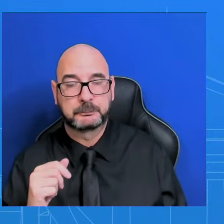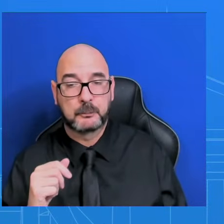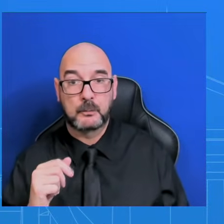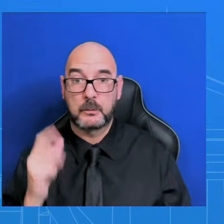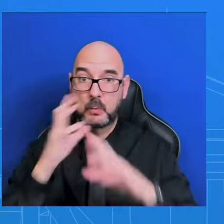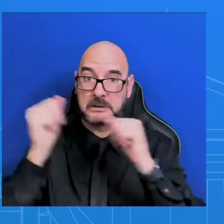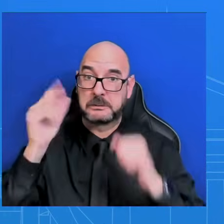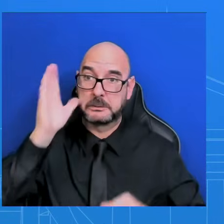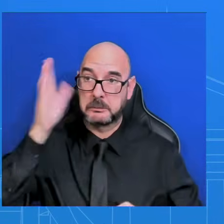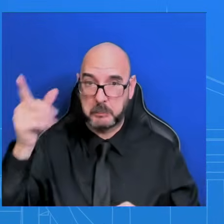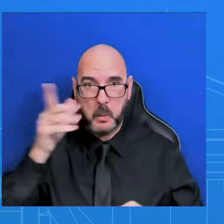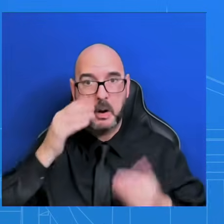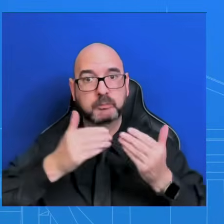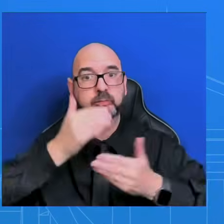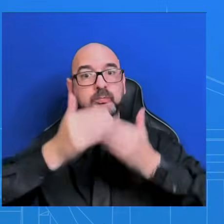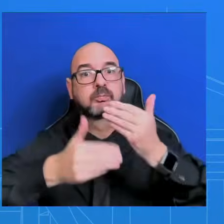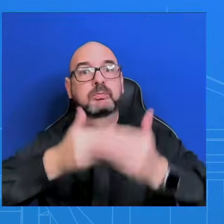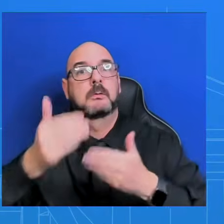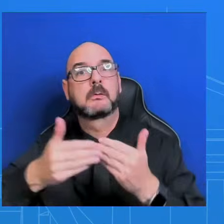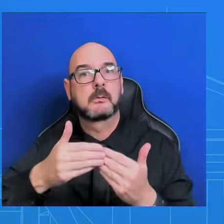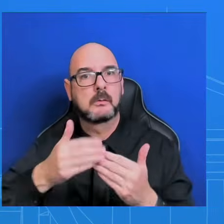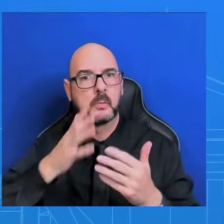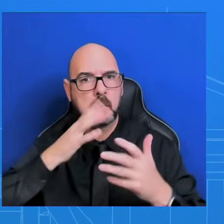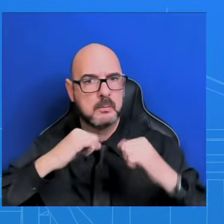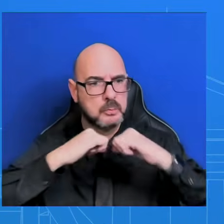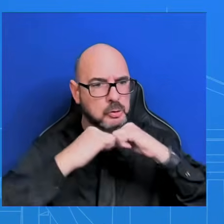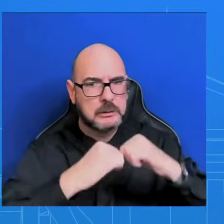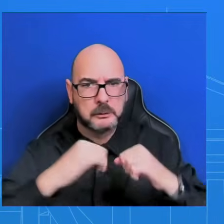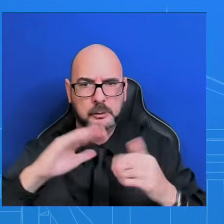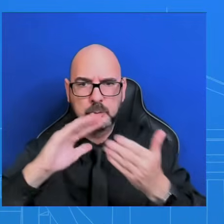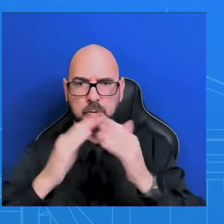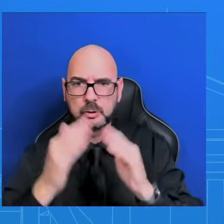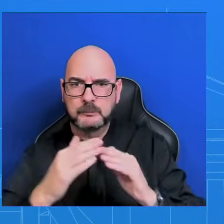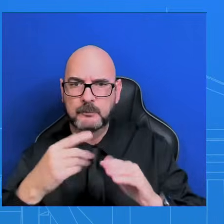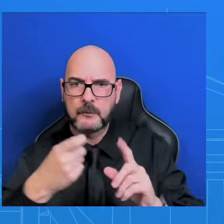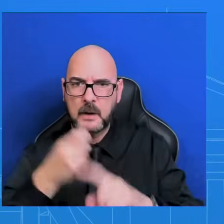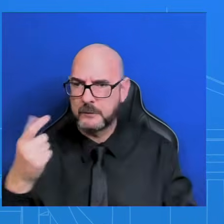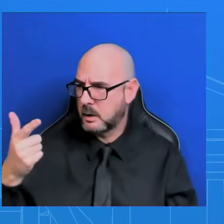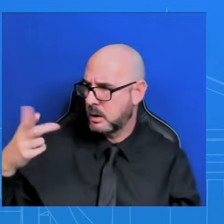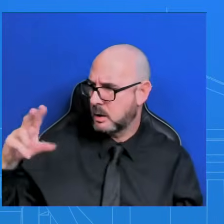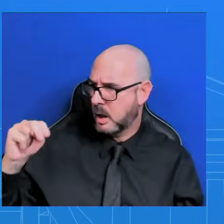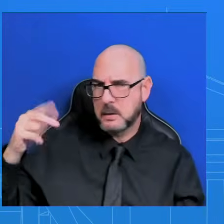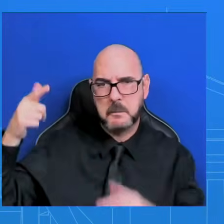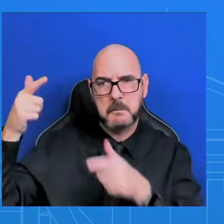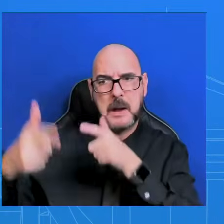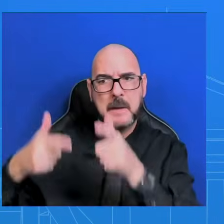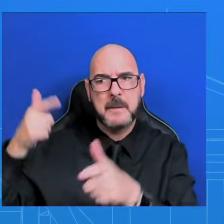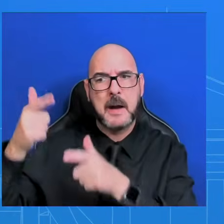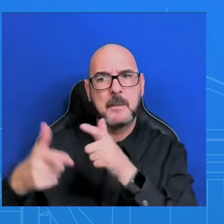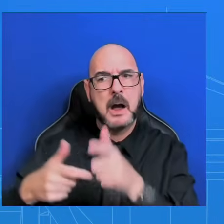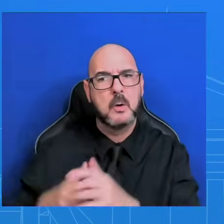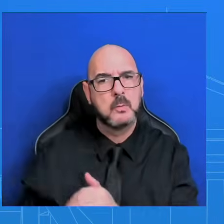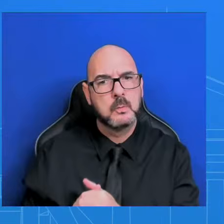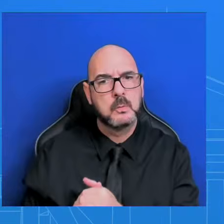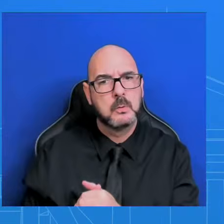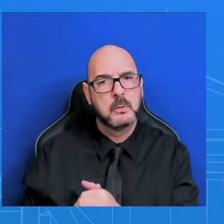to protect communities from gun violence, he's not going to stop to ask Congress to -- you know, to do something. You hear me say that.